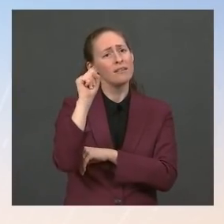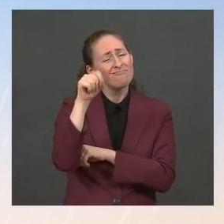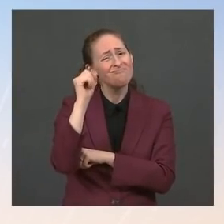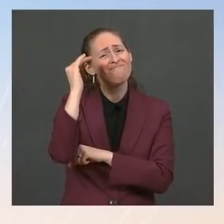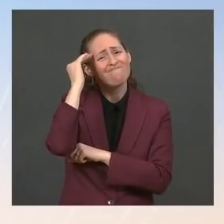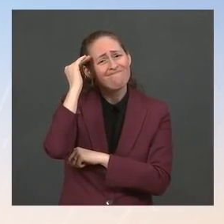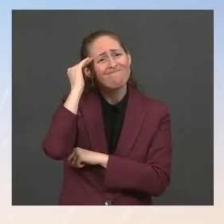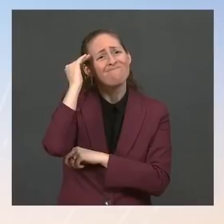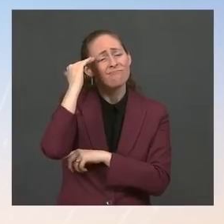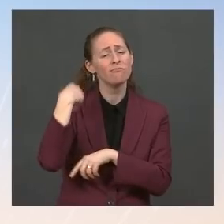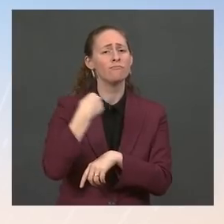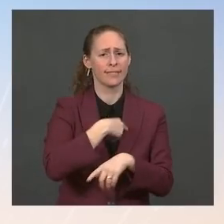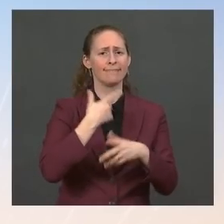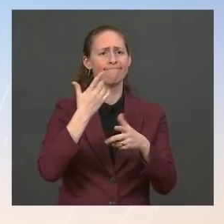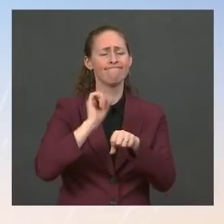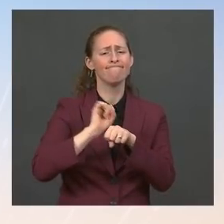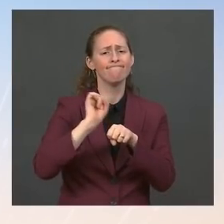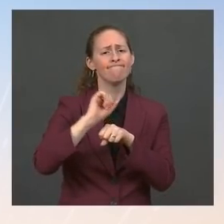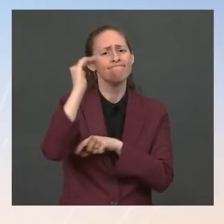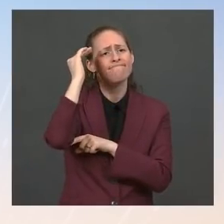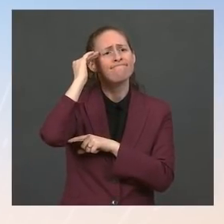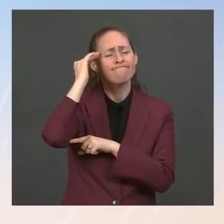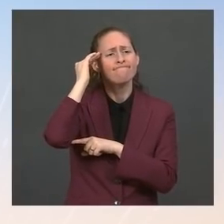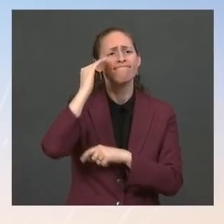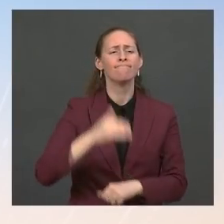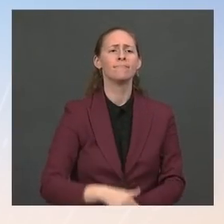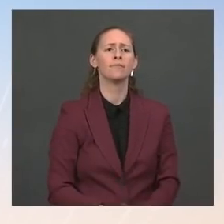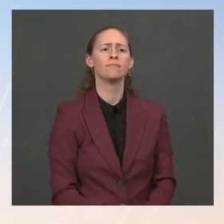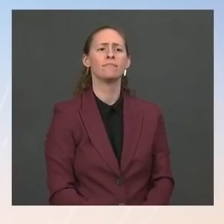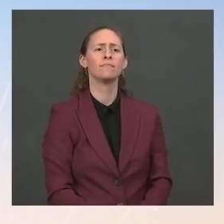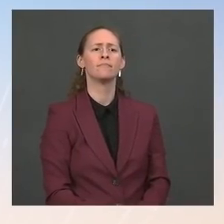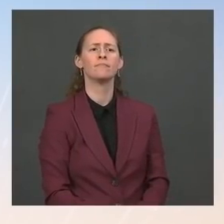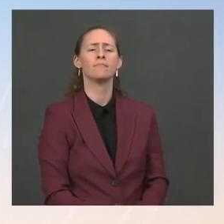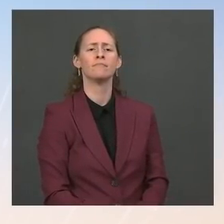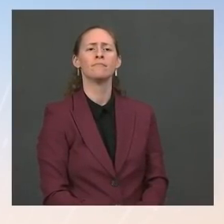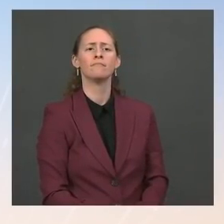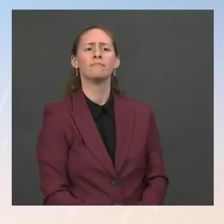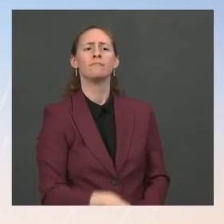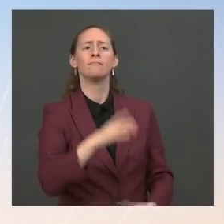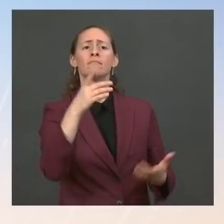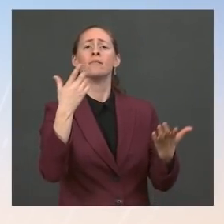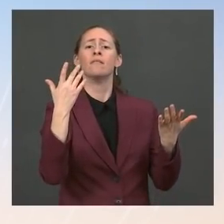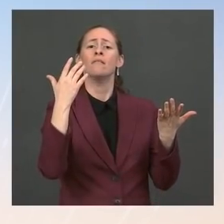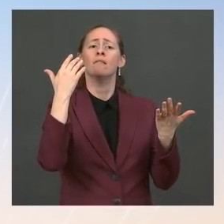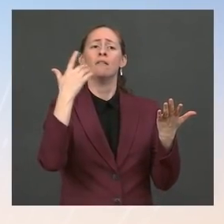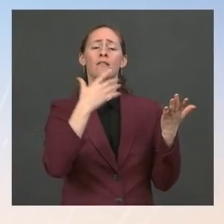to work with Congress on either technical assistance or other assistance. We want to make sure any bill is implementable.